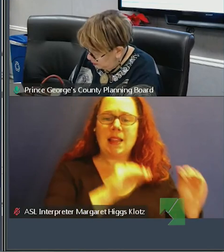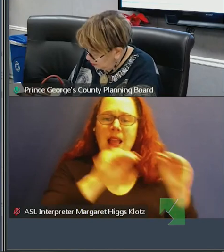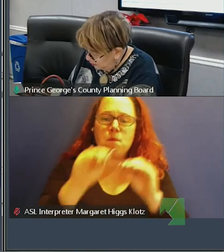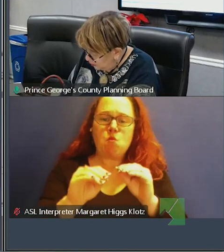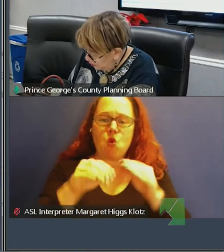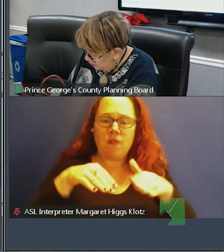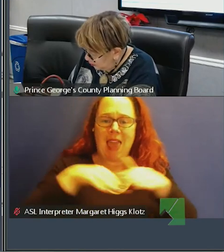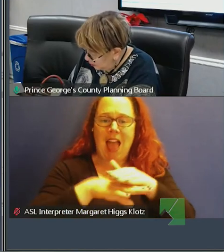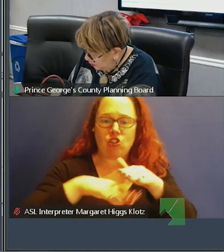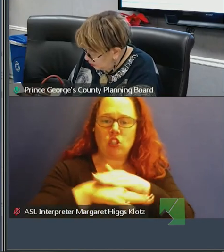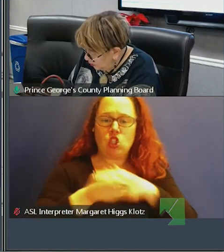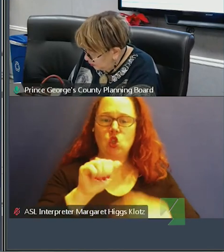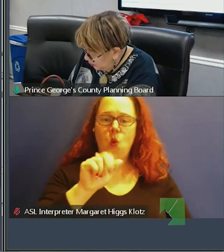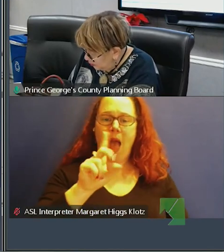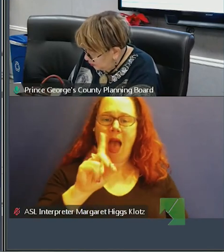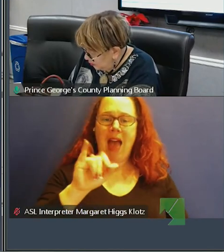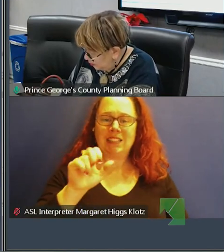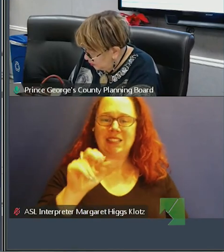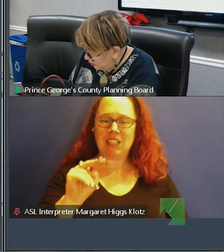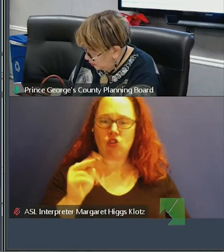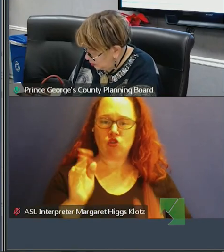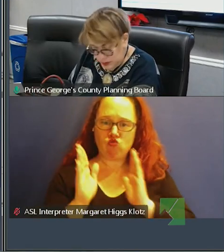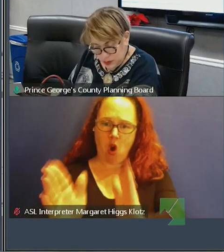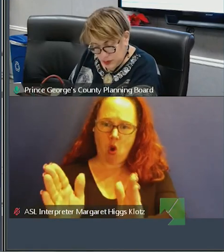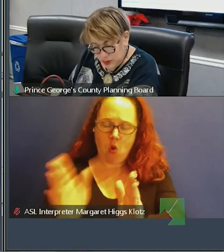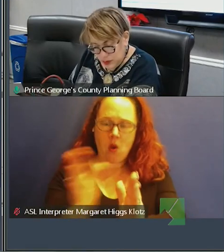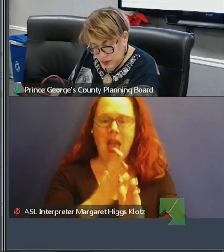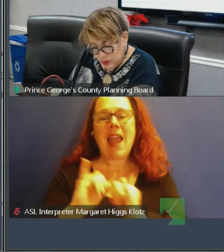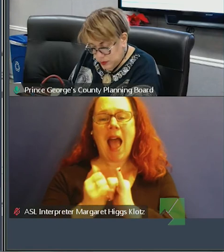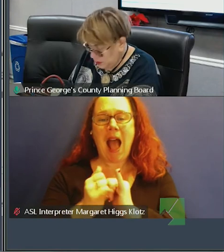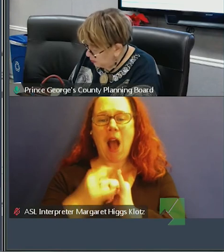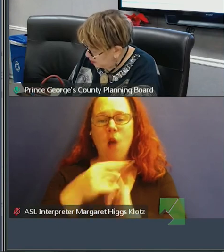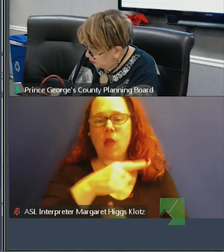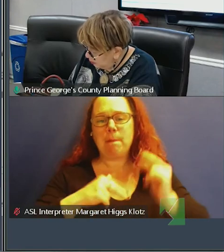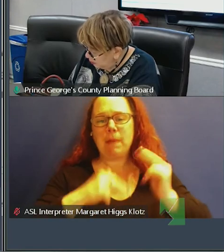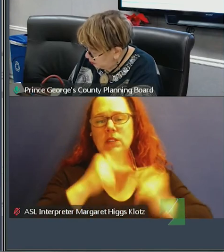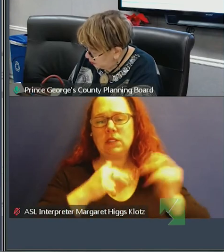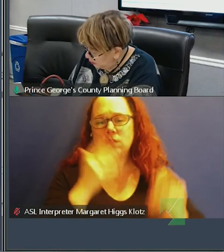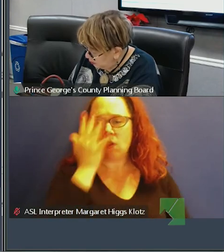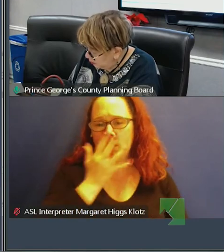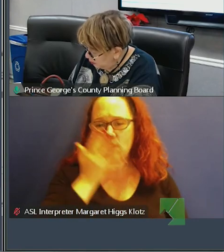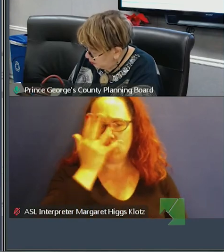potential site alternatives and the look of the facility as a resident and Boulder up the County,